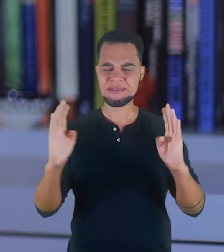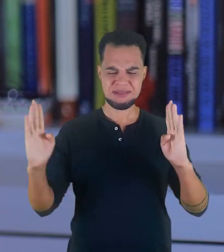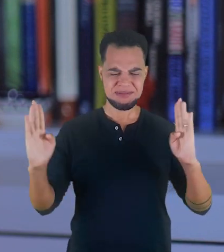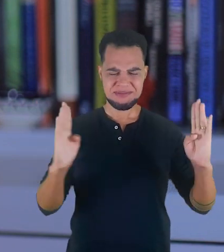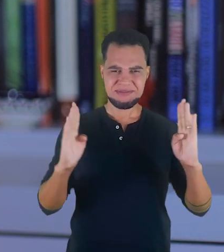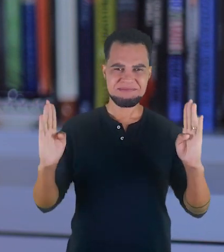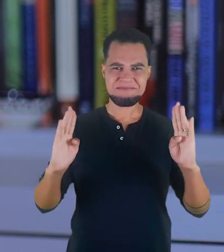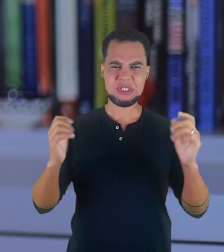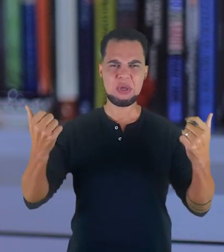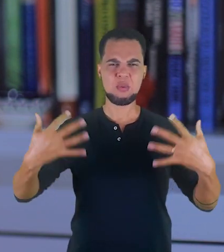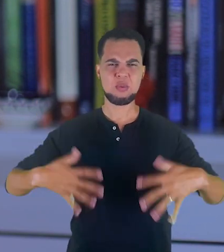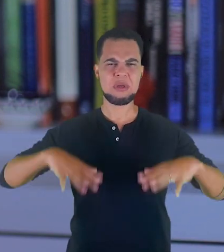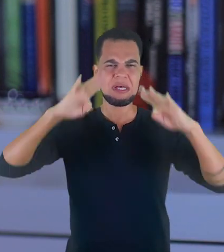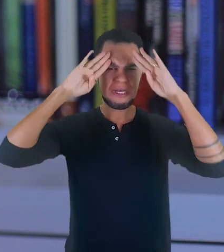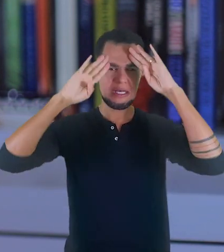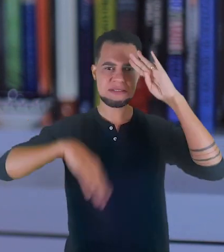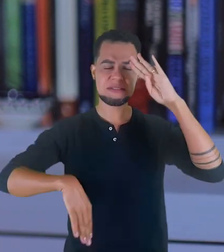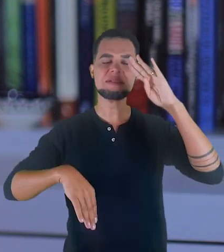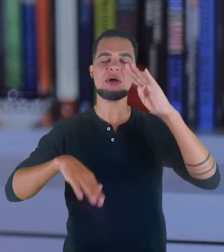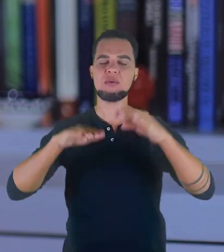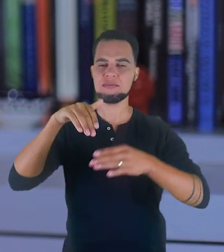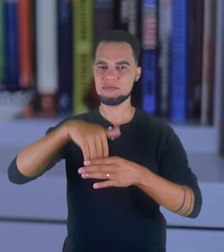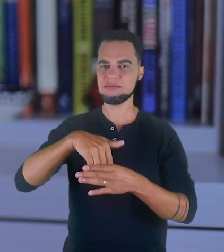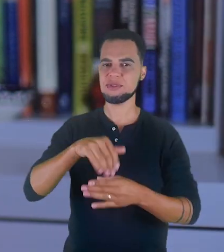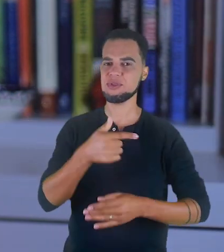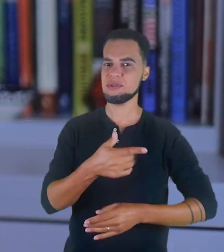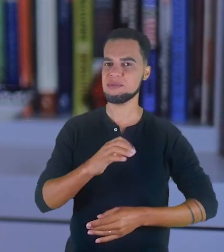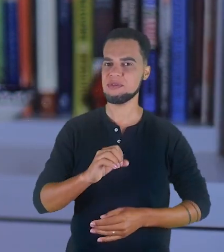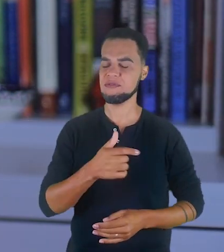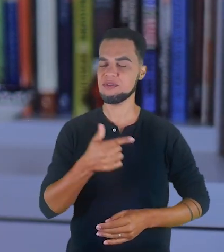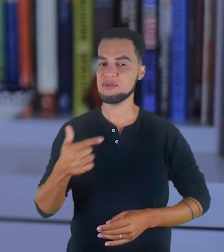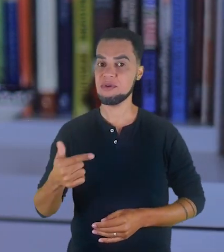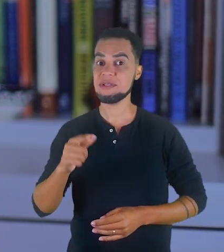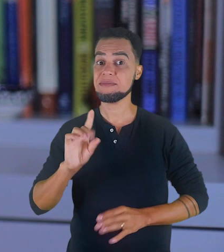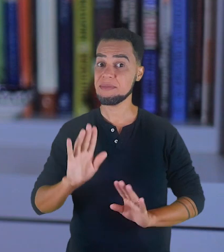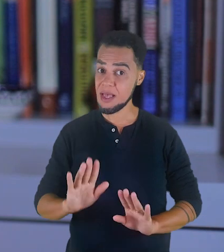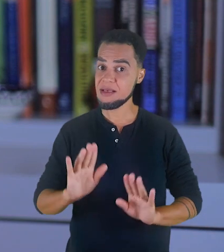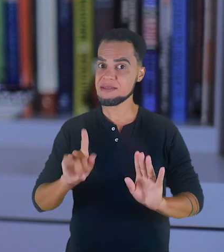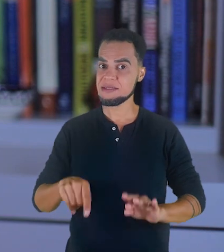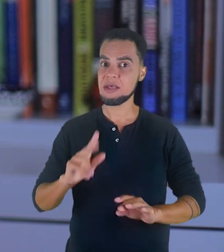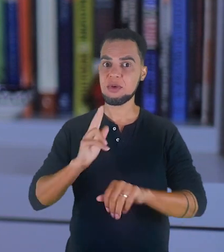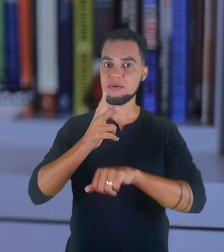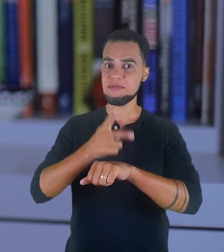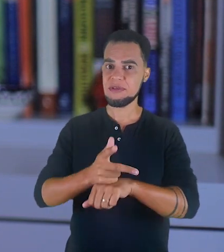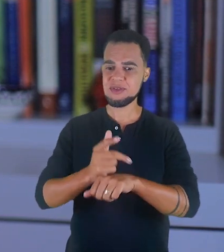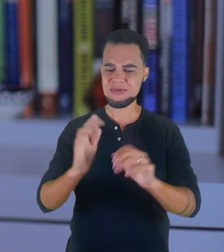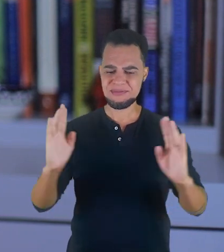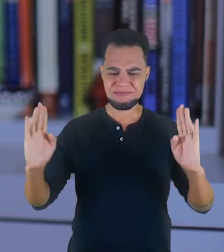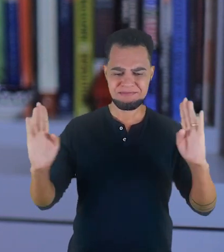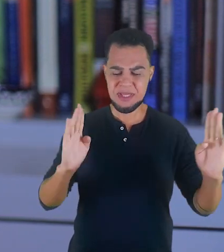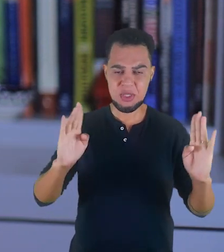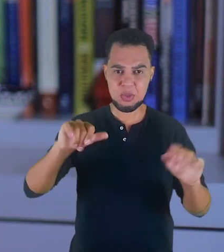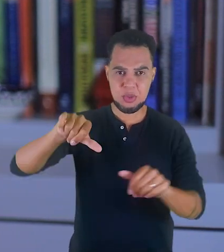of exhaustion was like in the 2022 campaign. But it is also a video located in the middle of a transition.